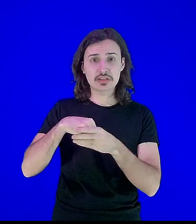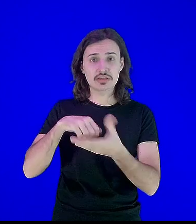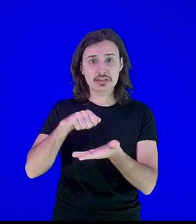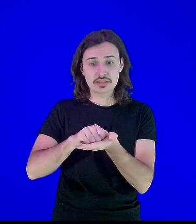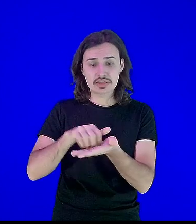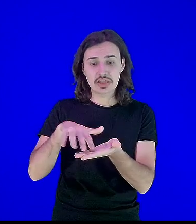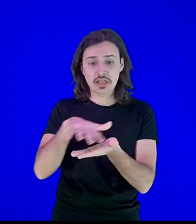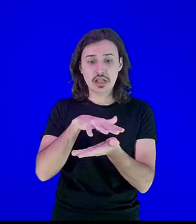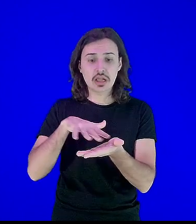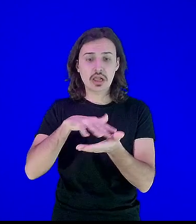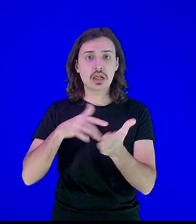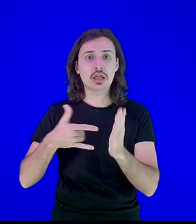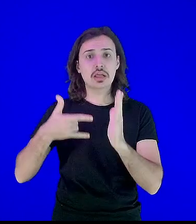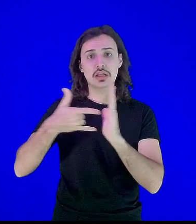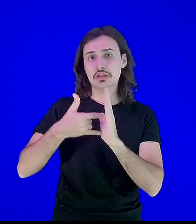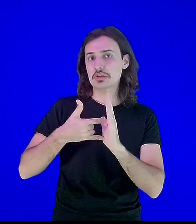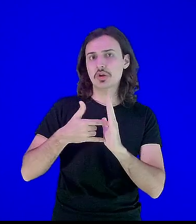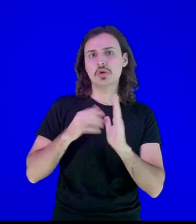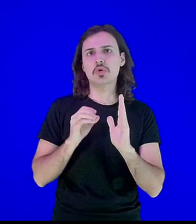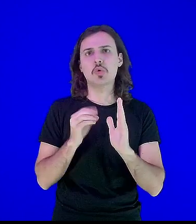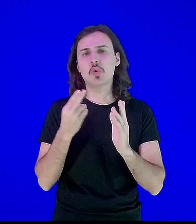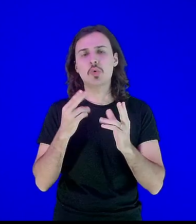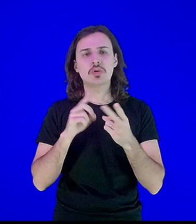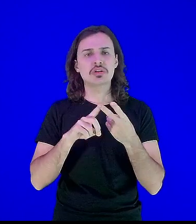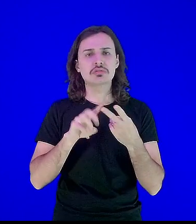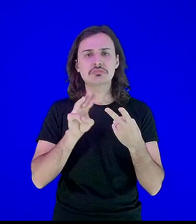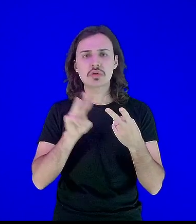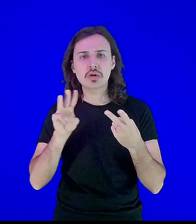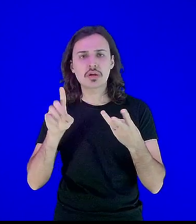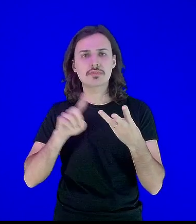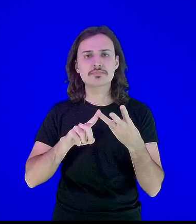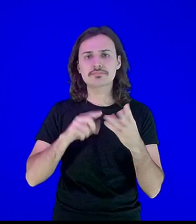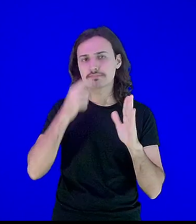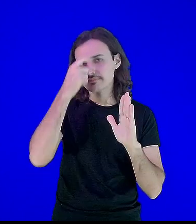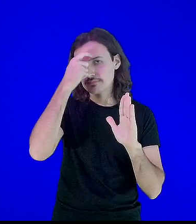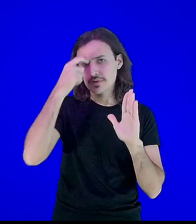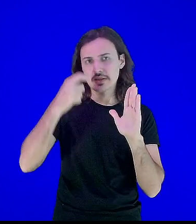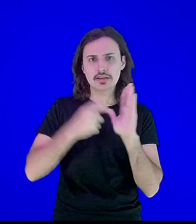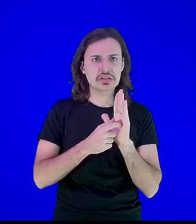with artificial intelligence and many other projects I don't